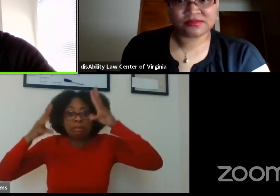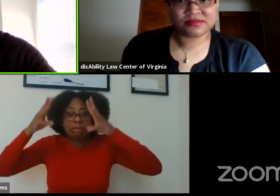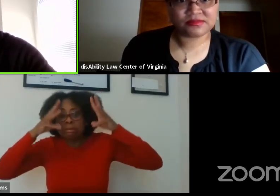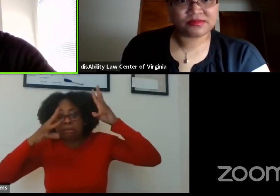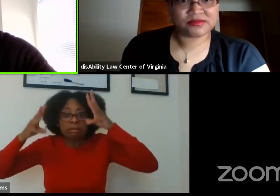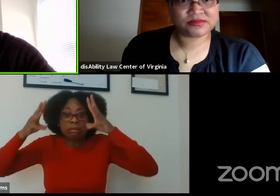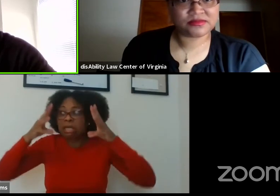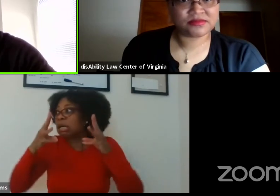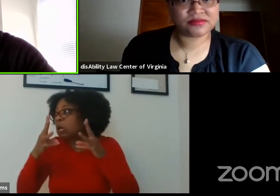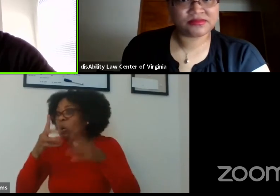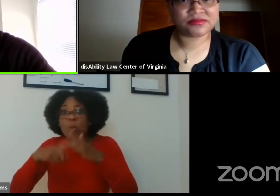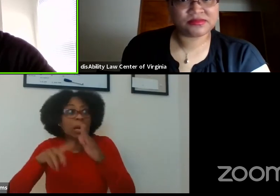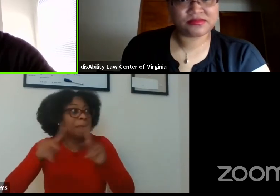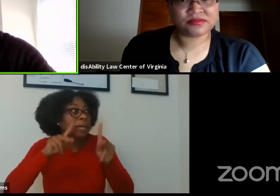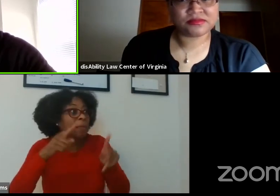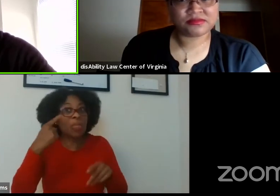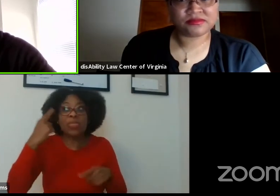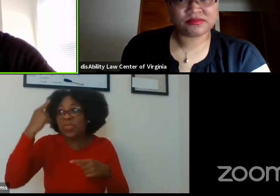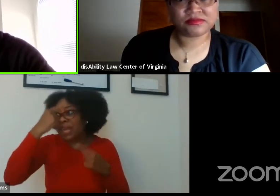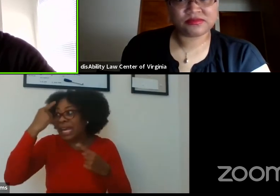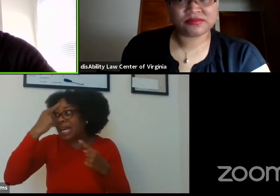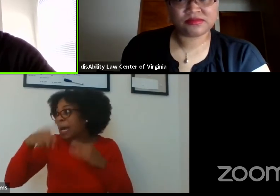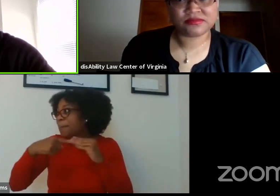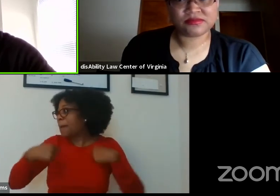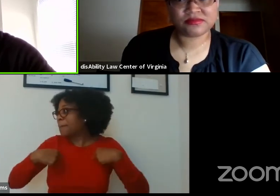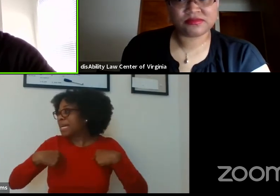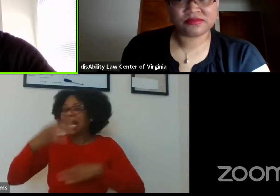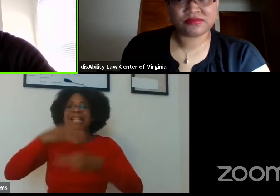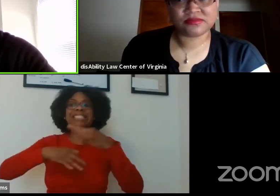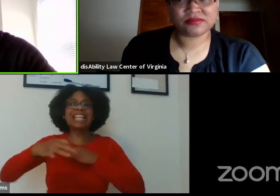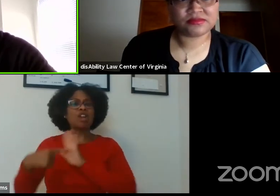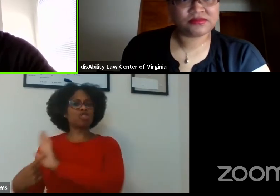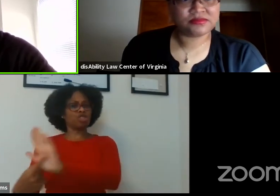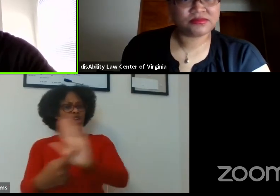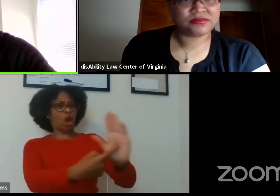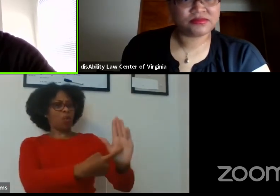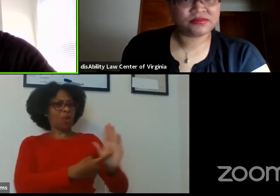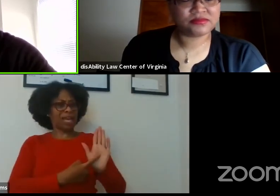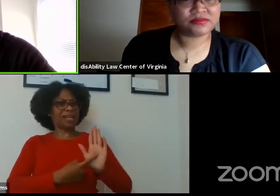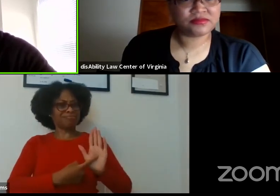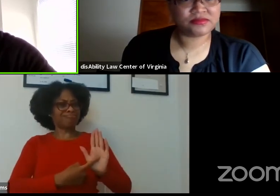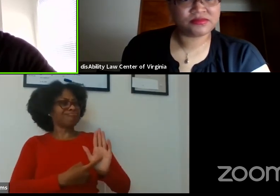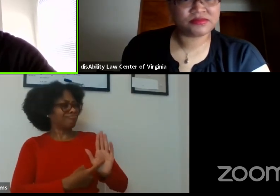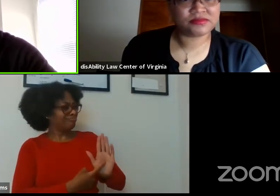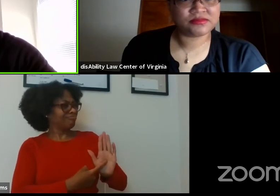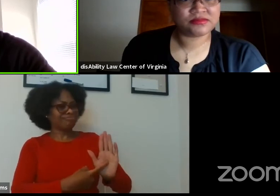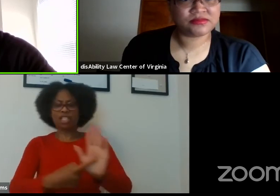what people think about us instead of showing people what we are. Right? It's easy -- if you are